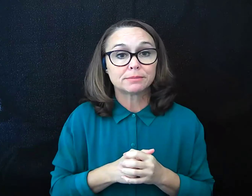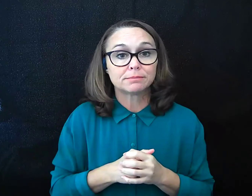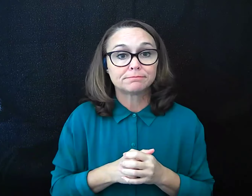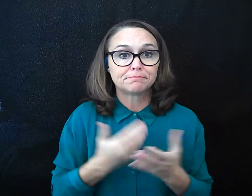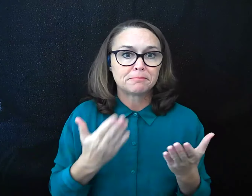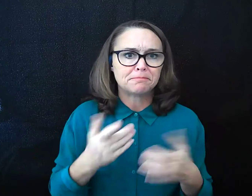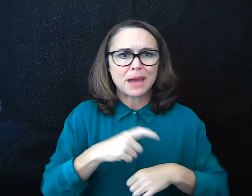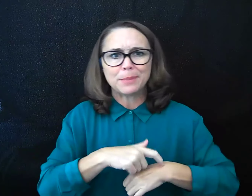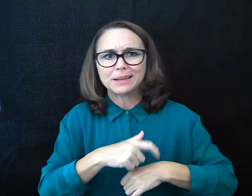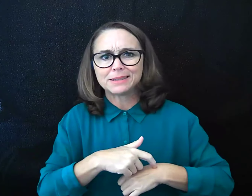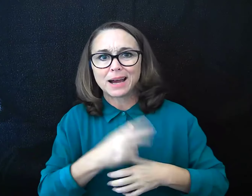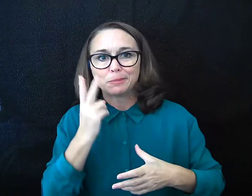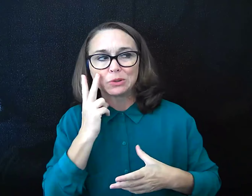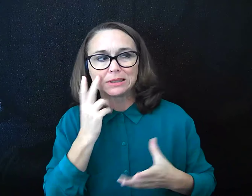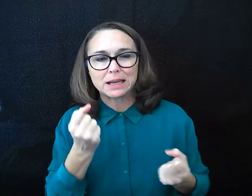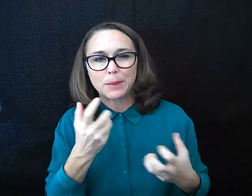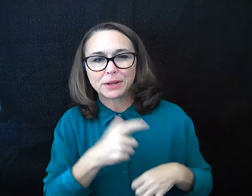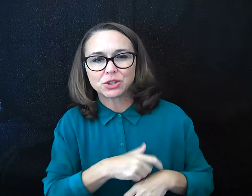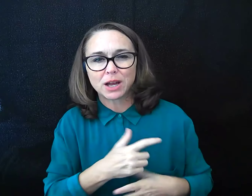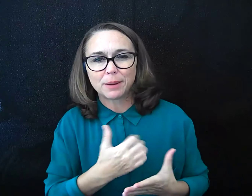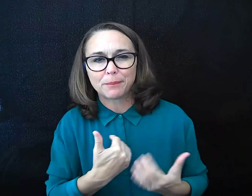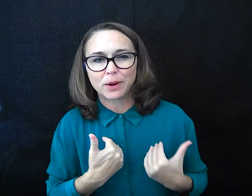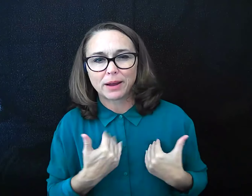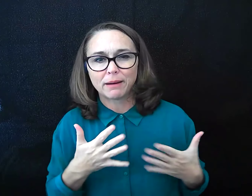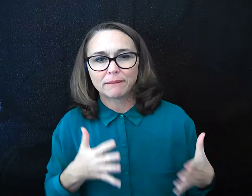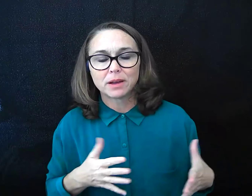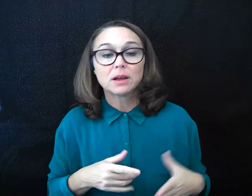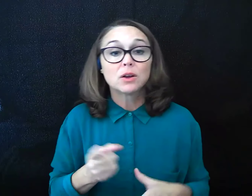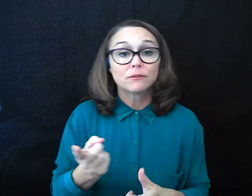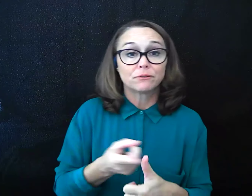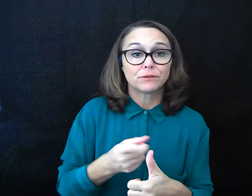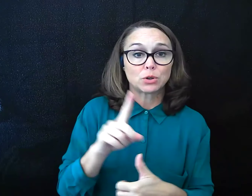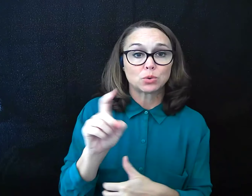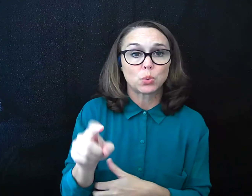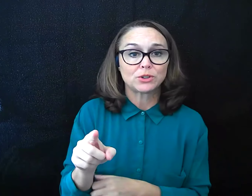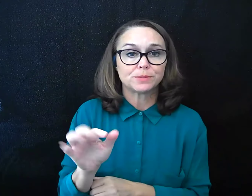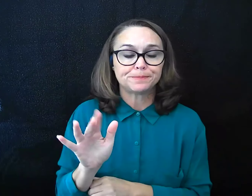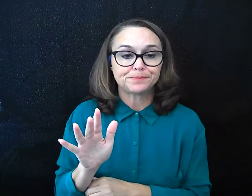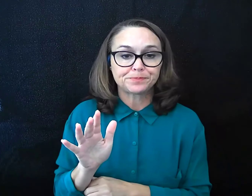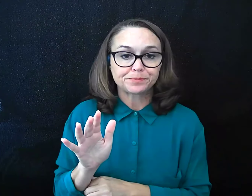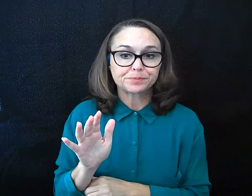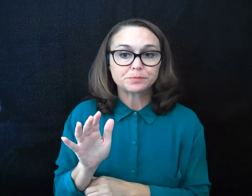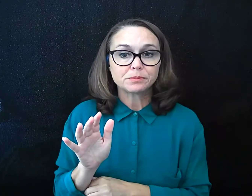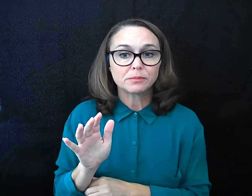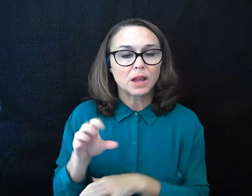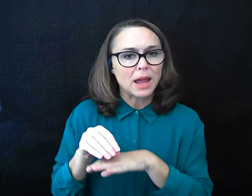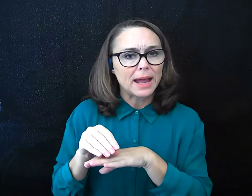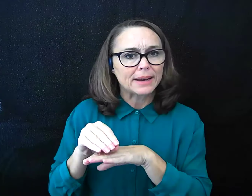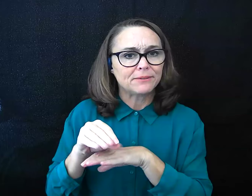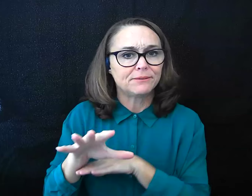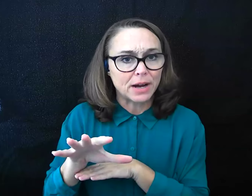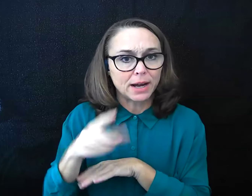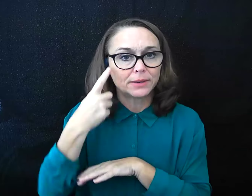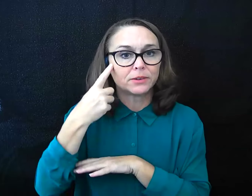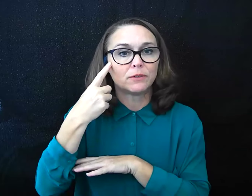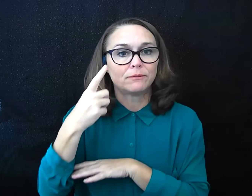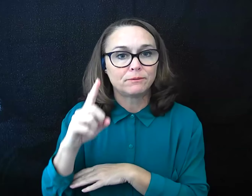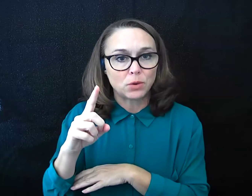We'll see if we get to, and the first one is, what advice would you have, and this may center